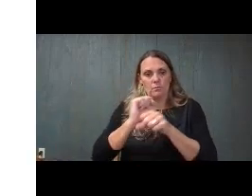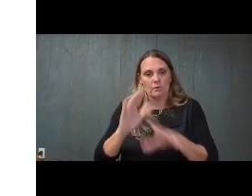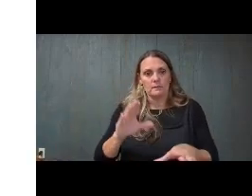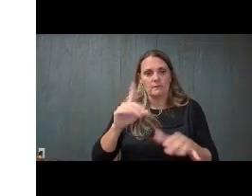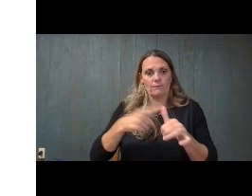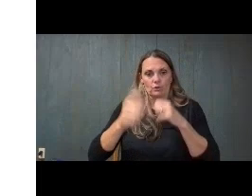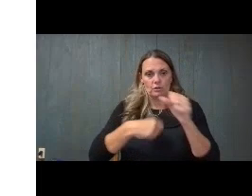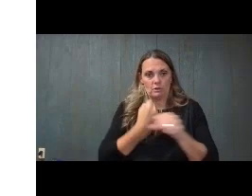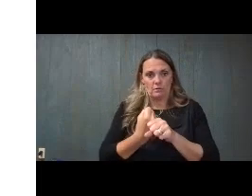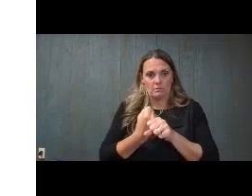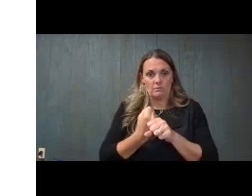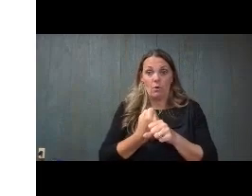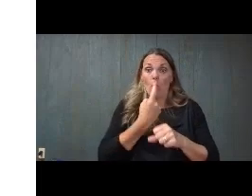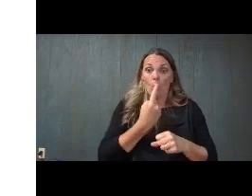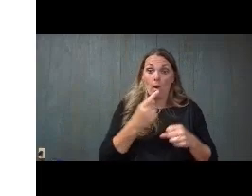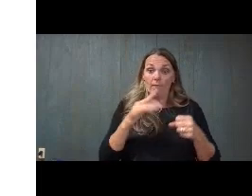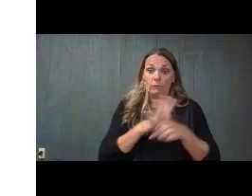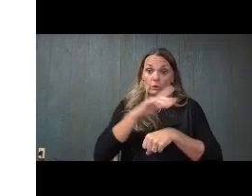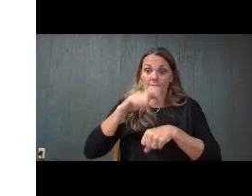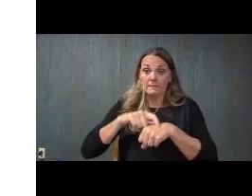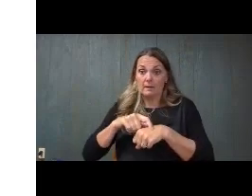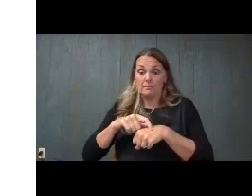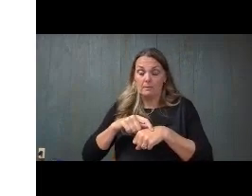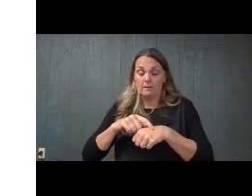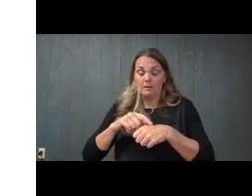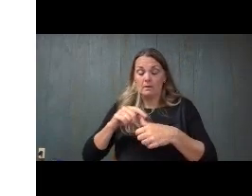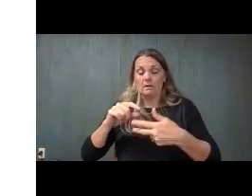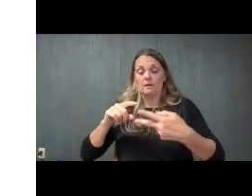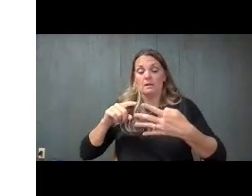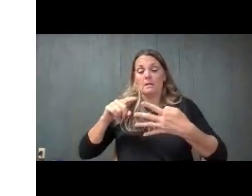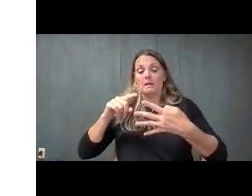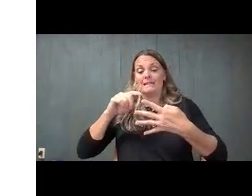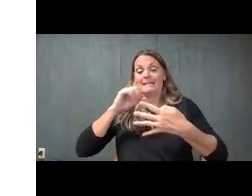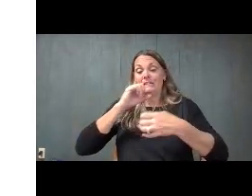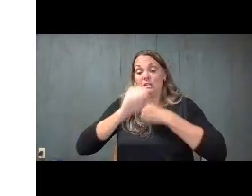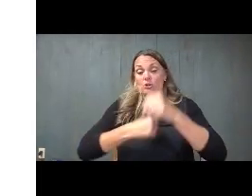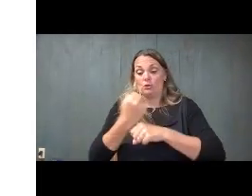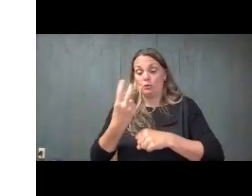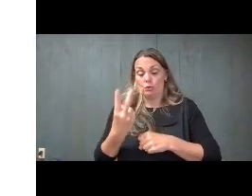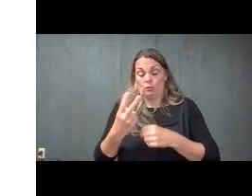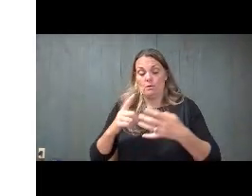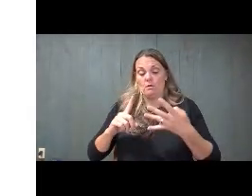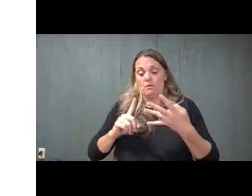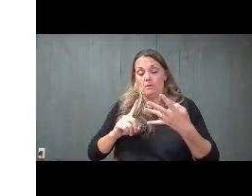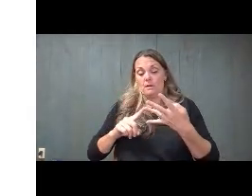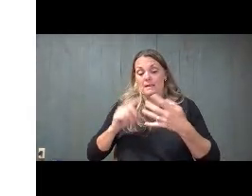one full time employee in year two, and one full time employee in year three.